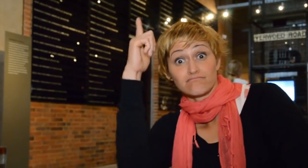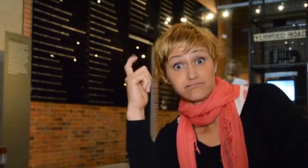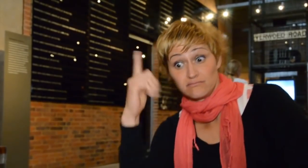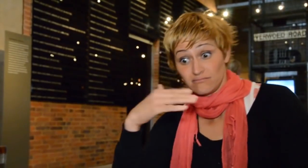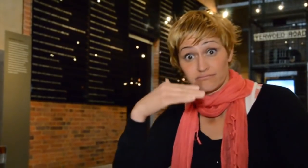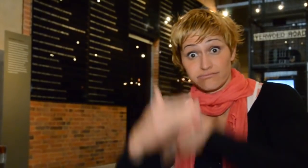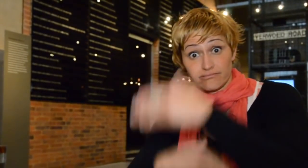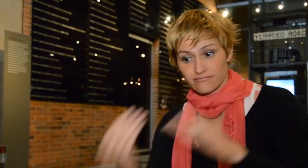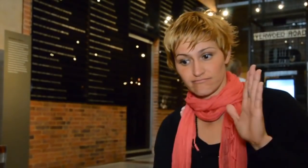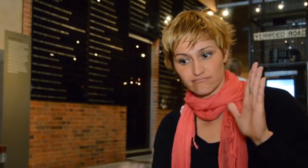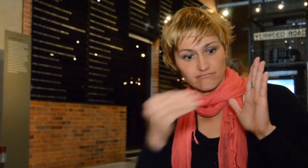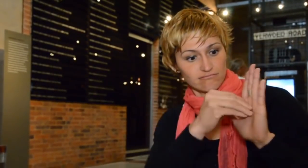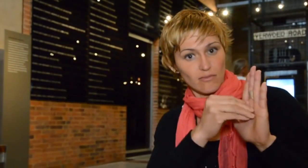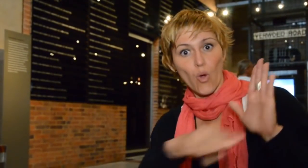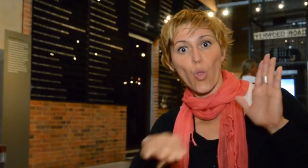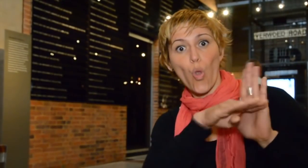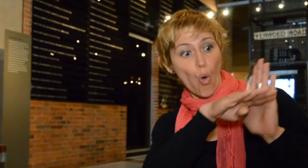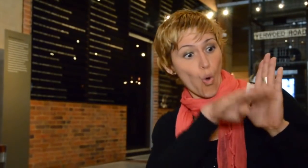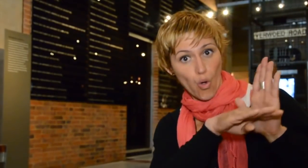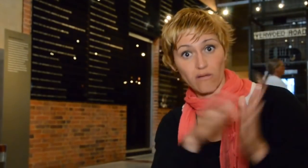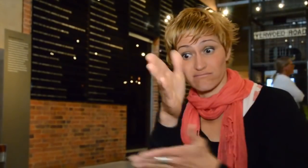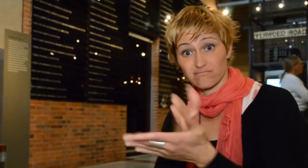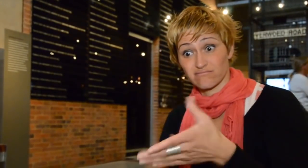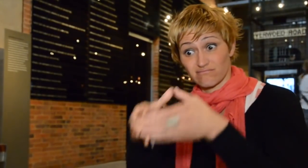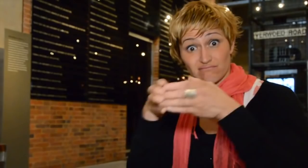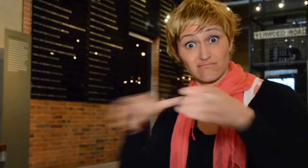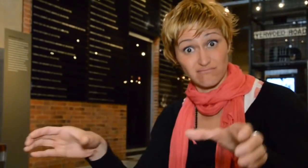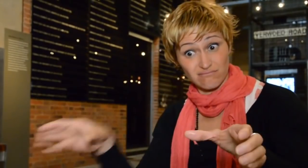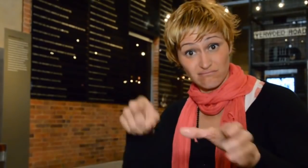When apartheid became law, the people of South